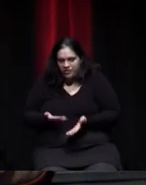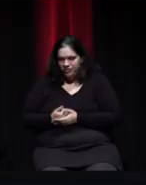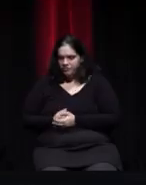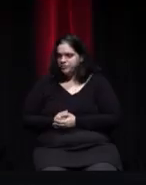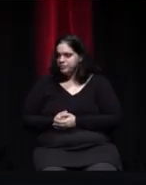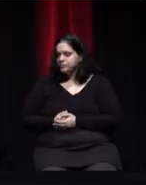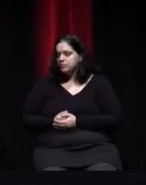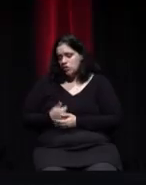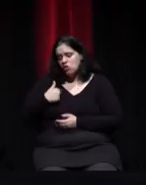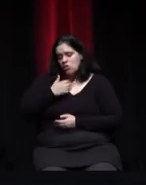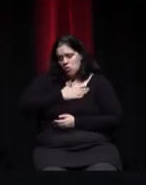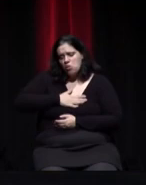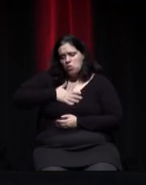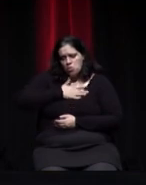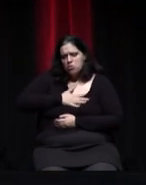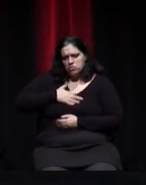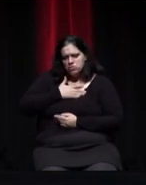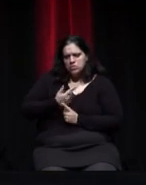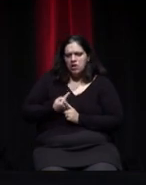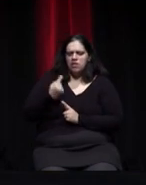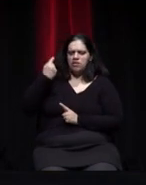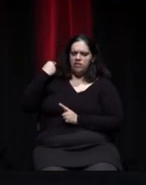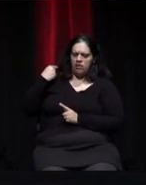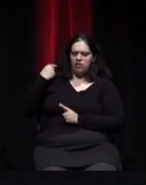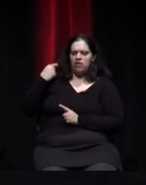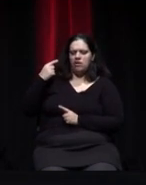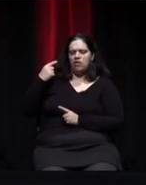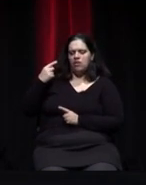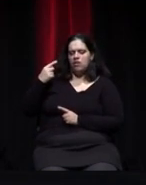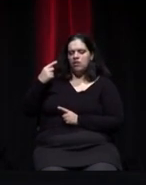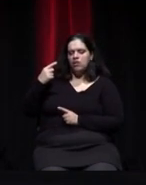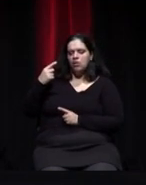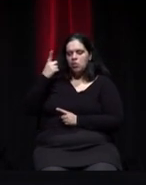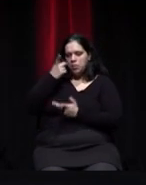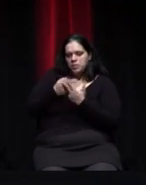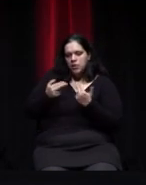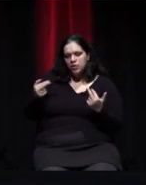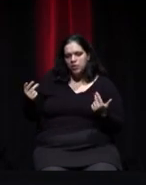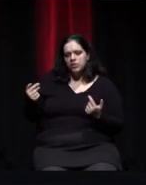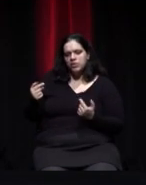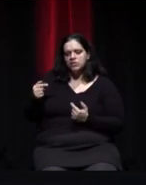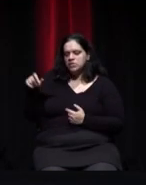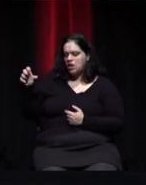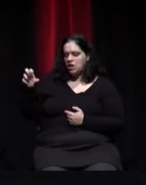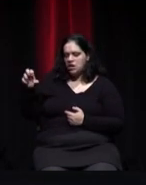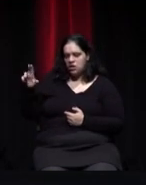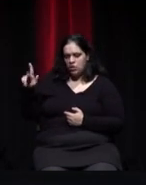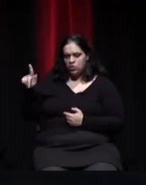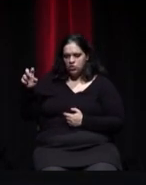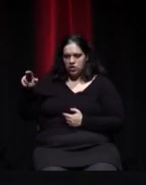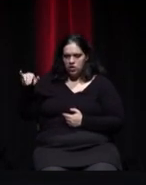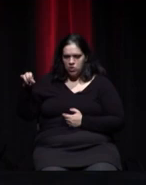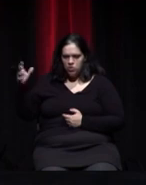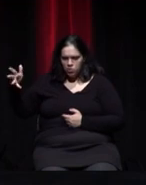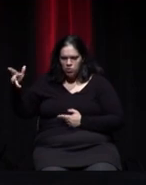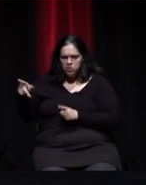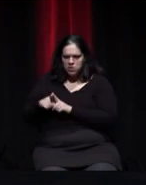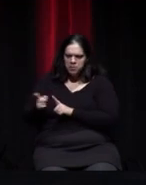I'd like to go back a little to something Eugênio's brought up, like Áurea also had when calling the table.